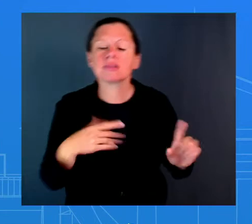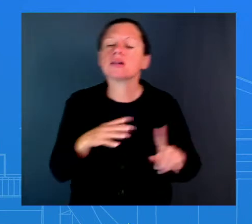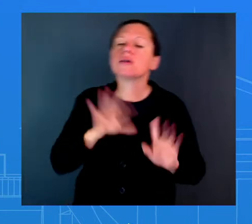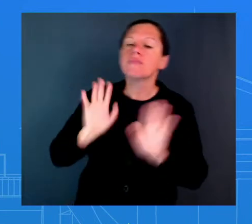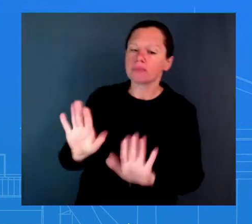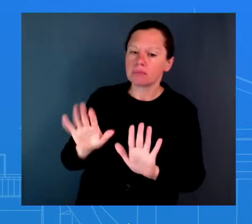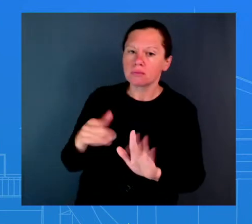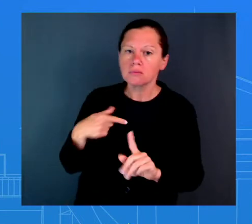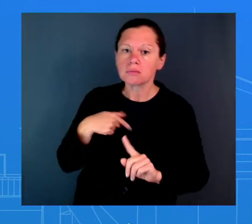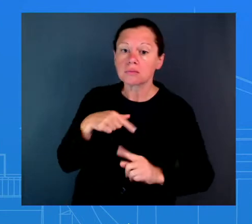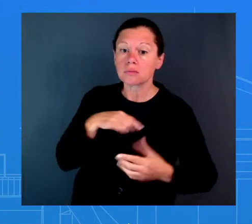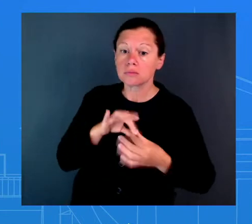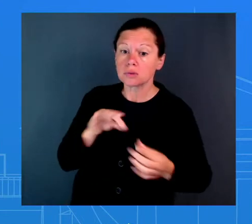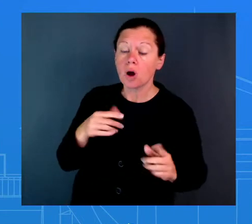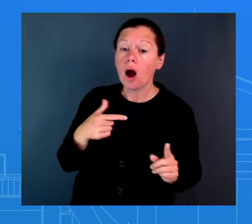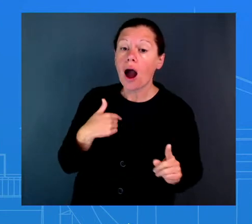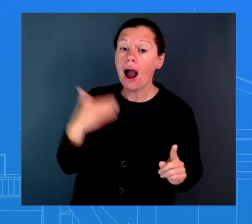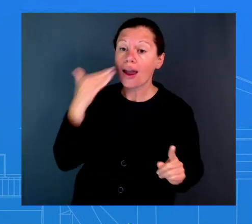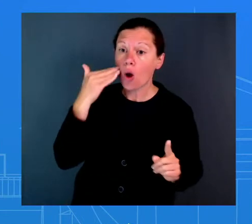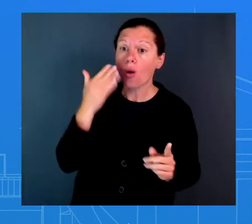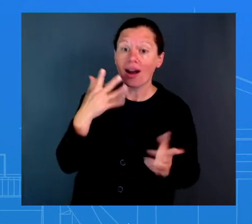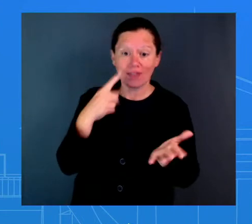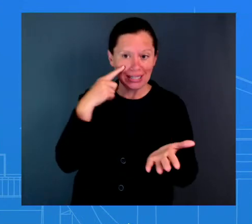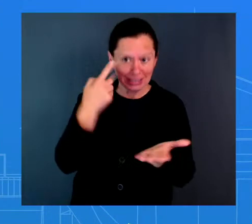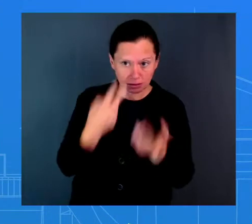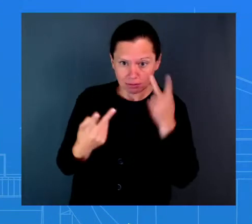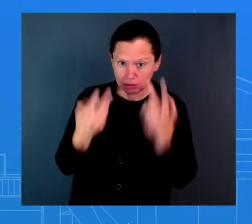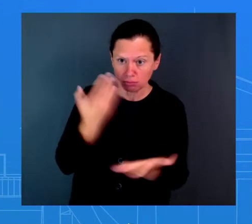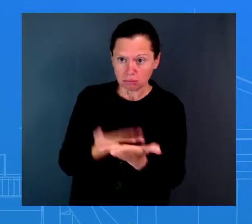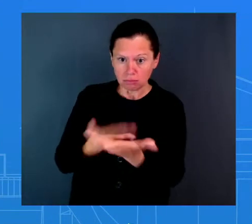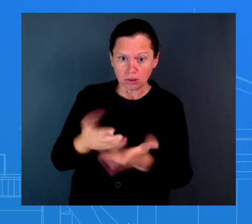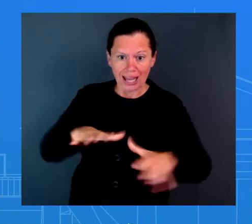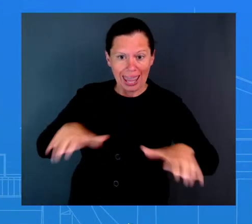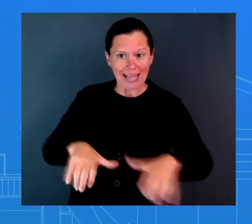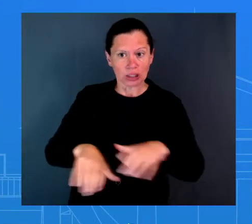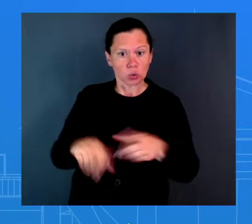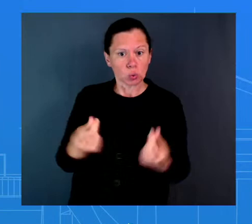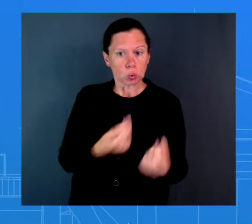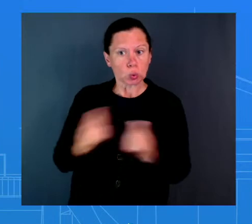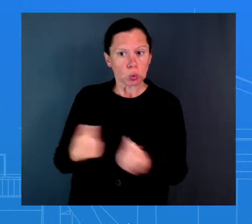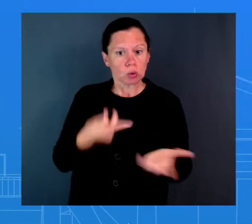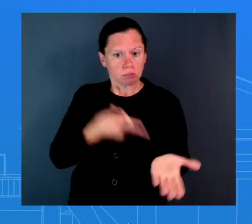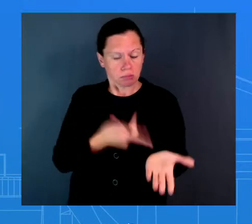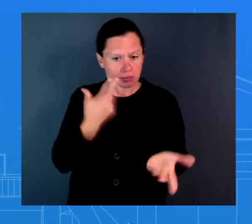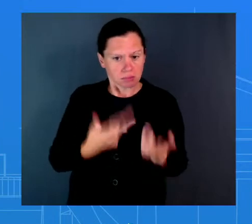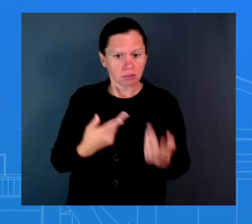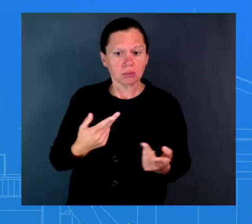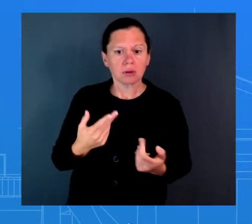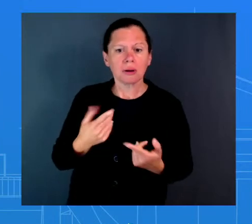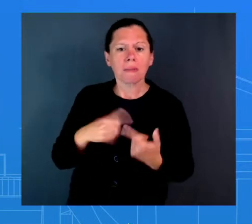But when it comes to India and China, the President has largely given them a pass for their aggressions as well as the economic support